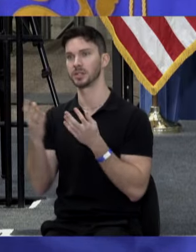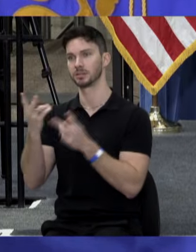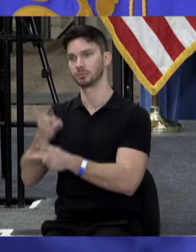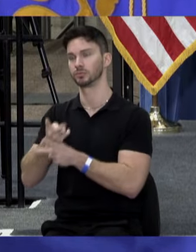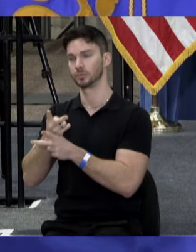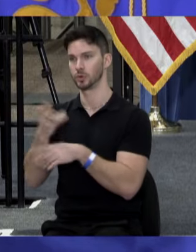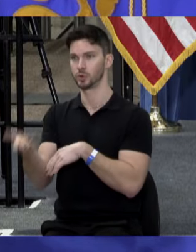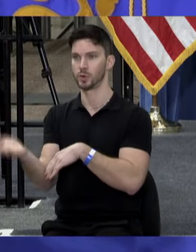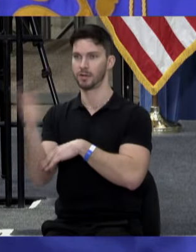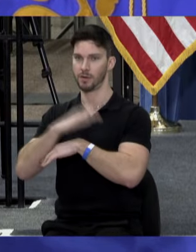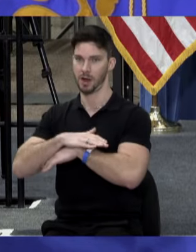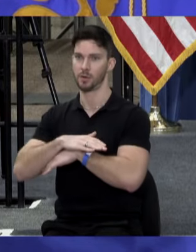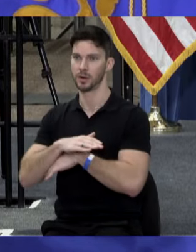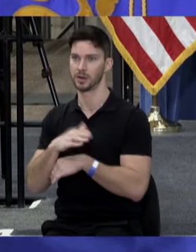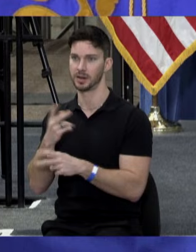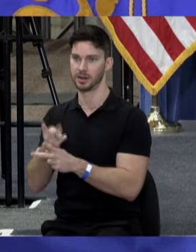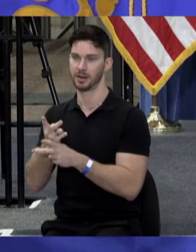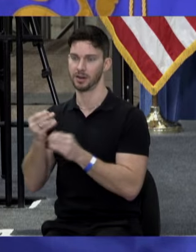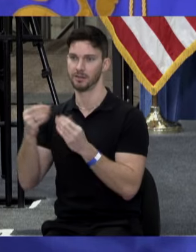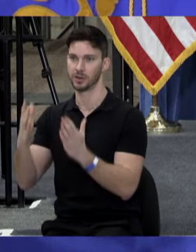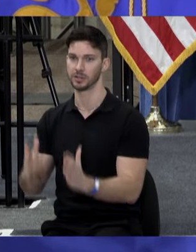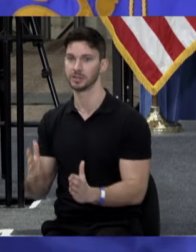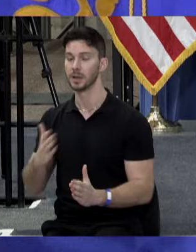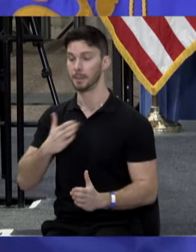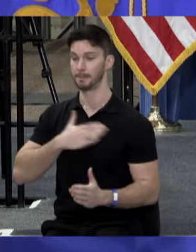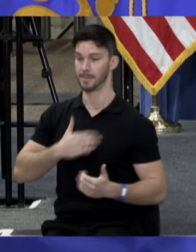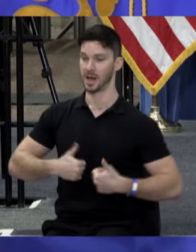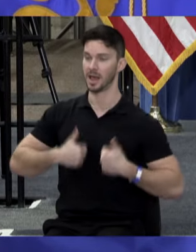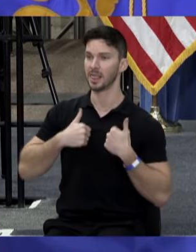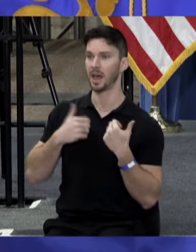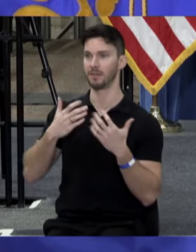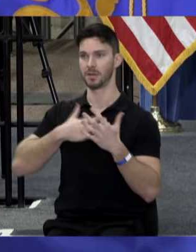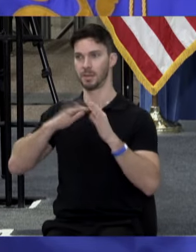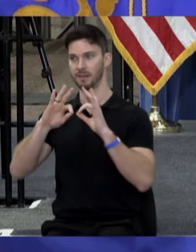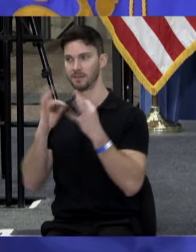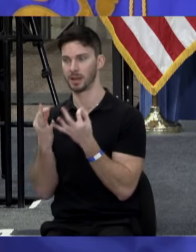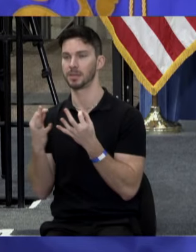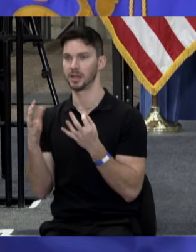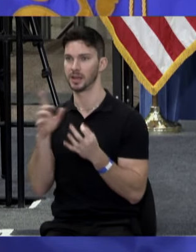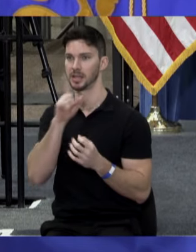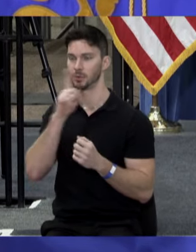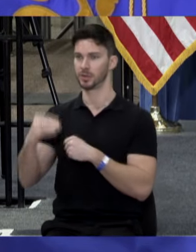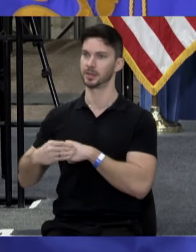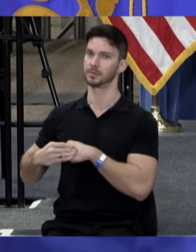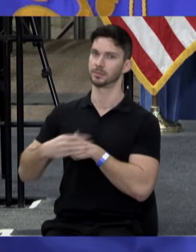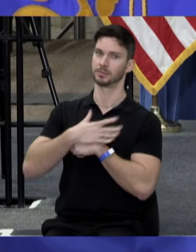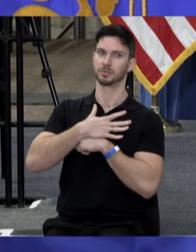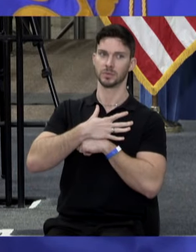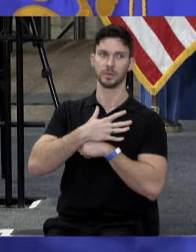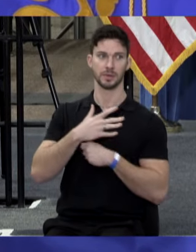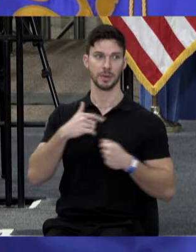and the life of my family has been touched by those caregivers, as have almost every American.